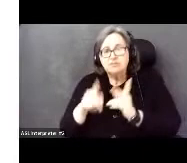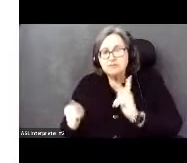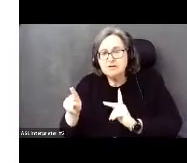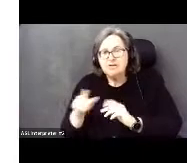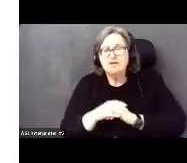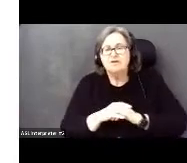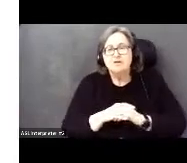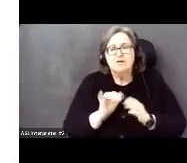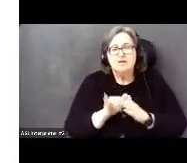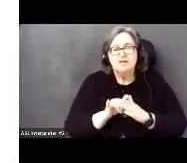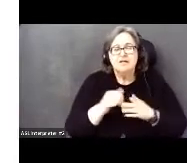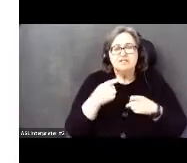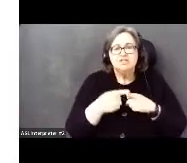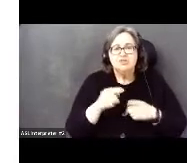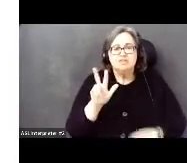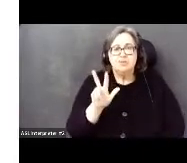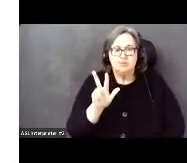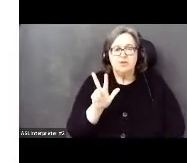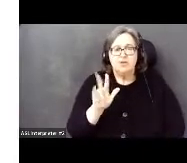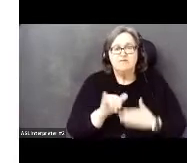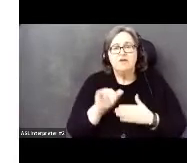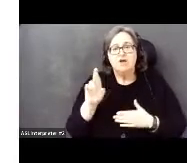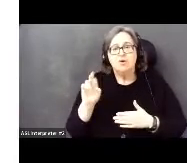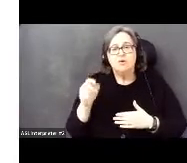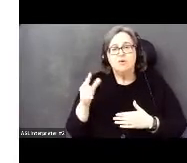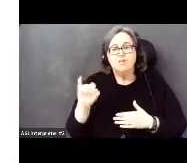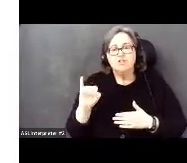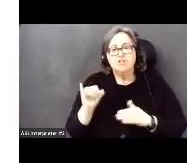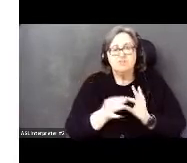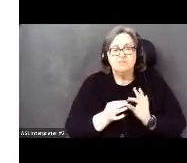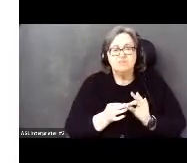fit with intercept three. I might